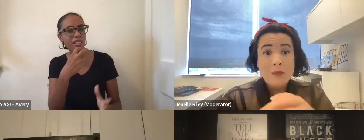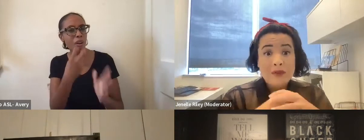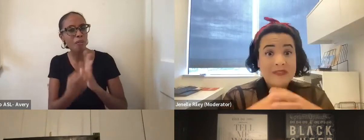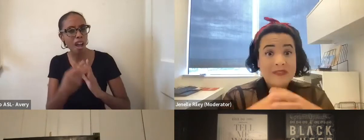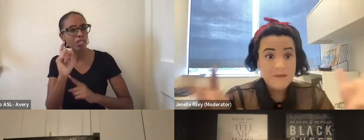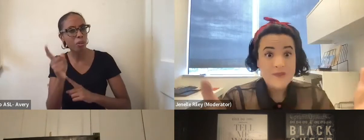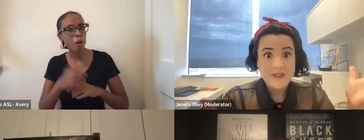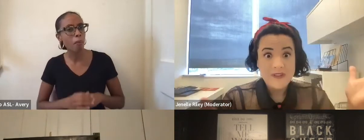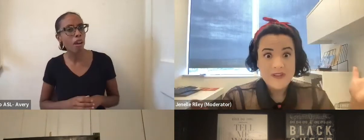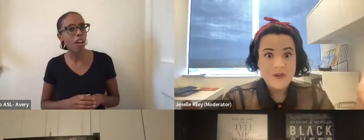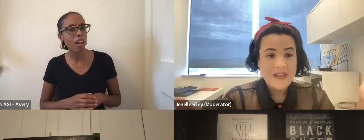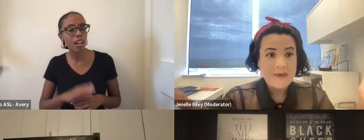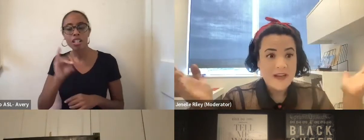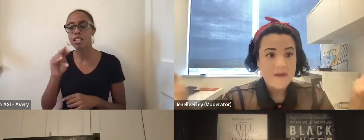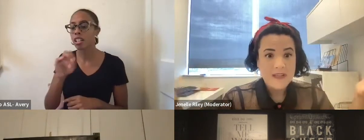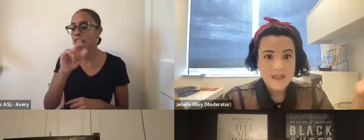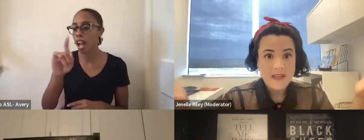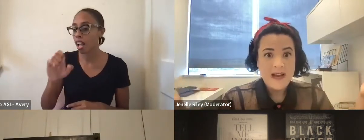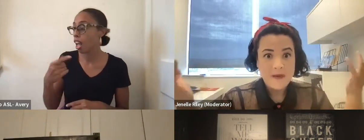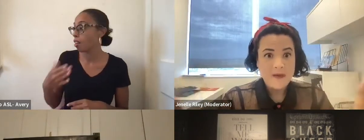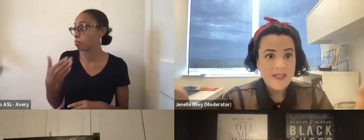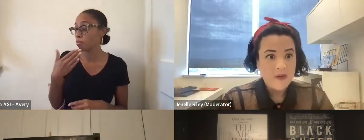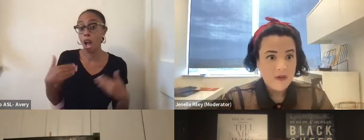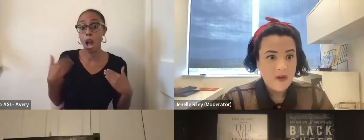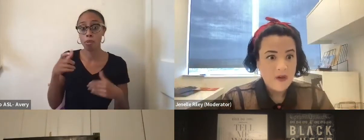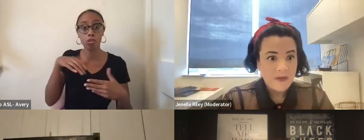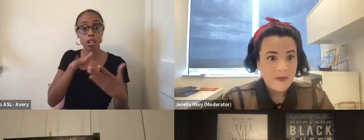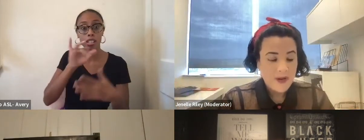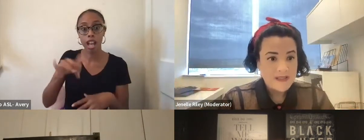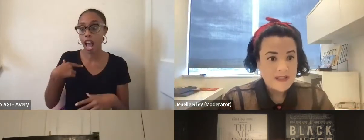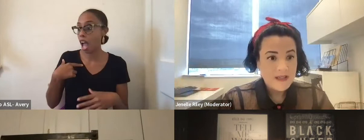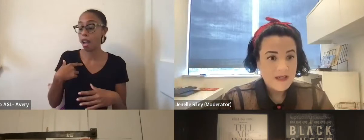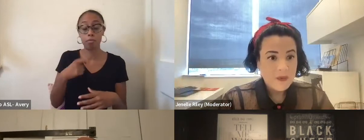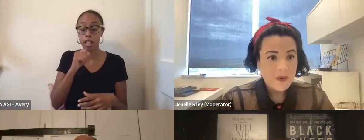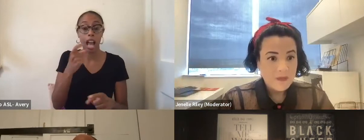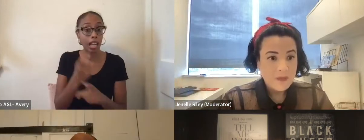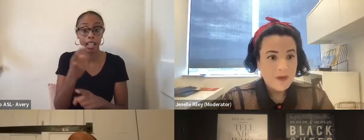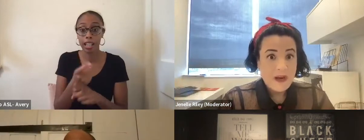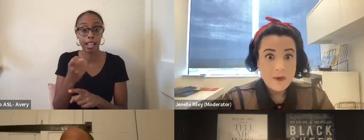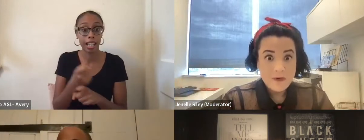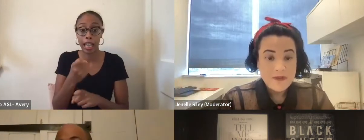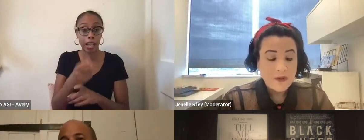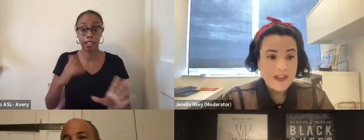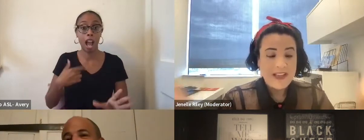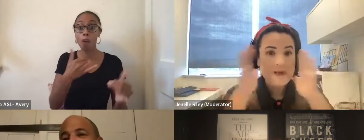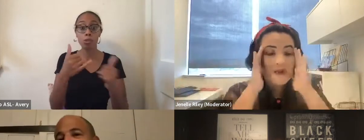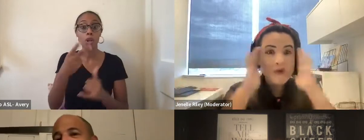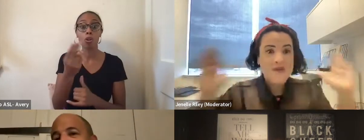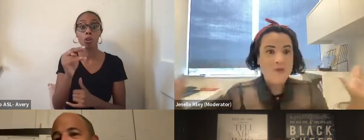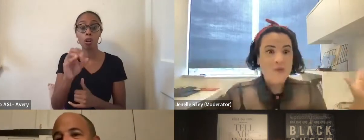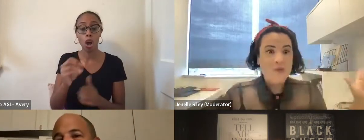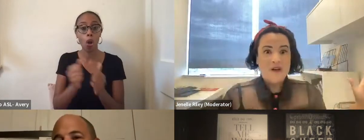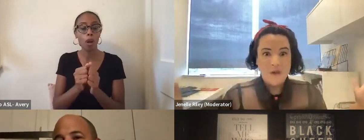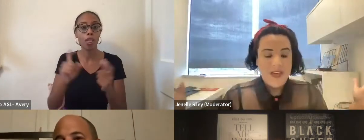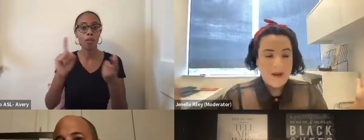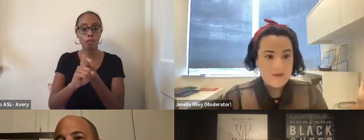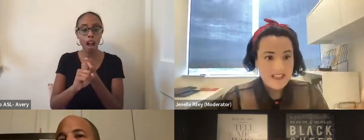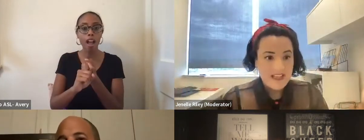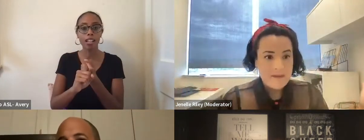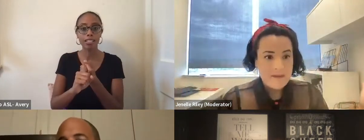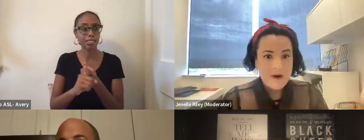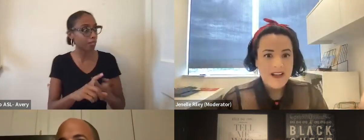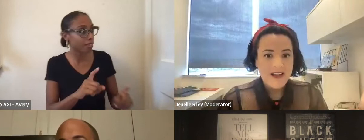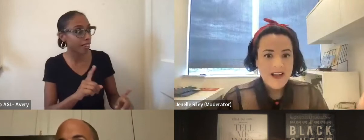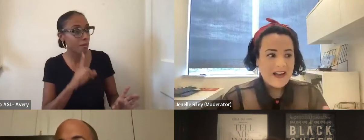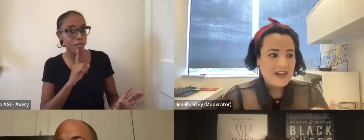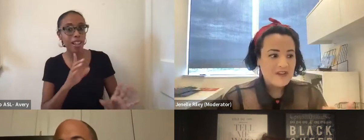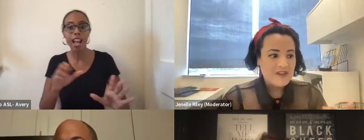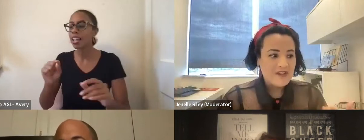I'm not kidding, I was playing Uno with friends.